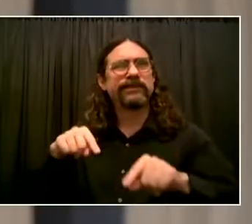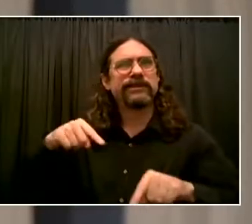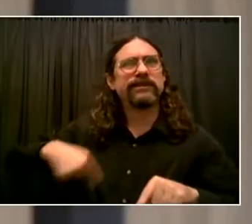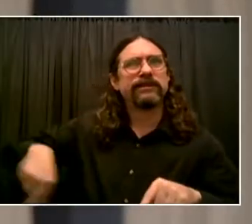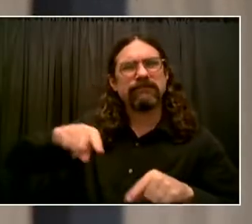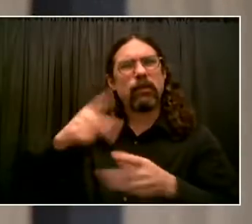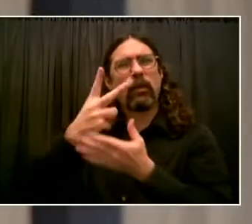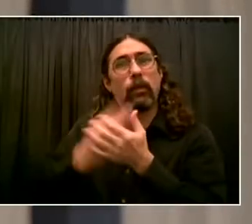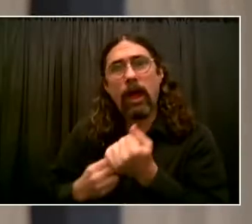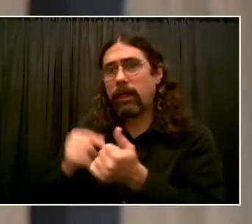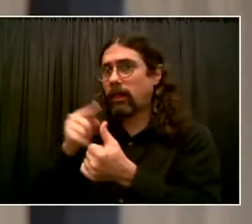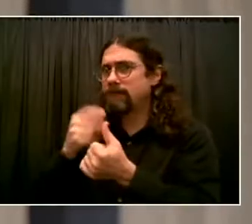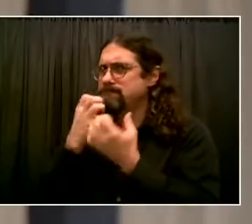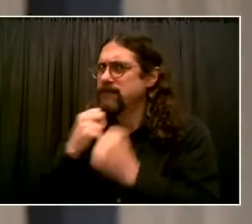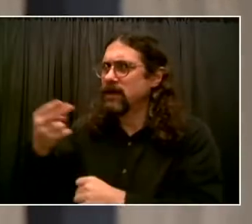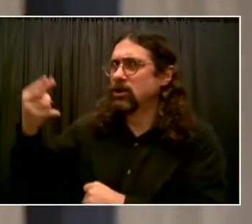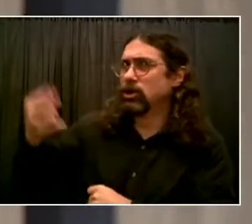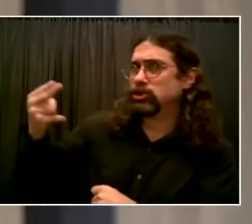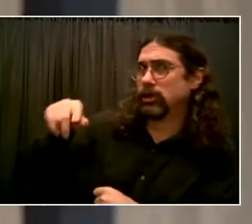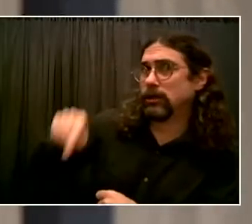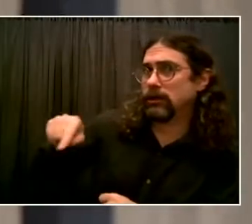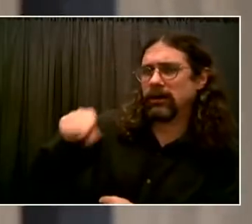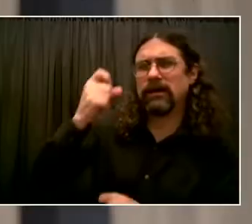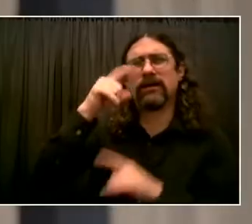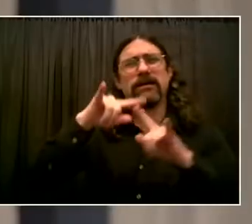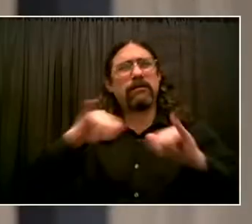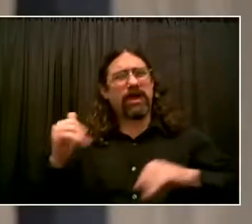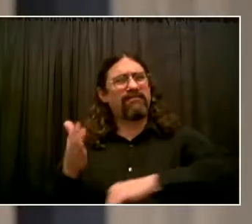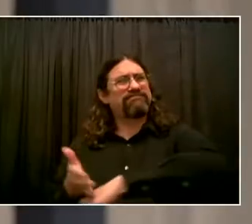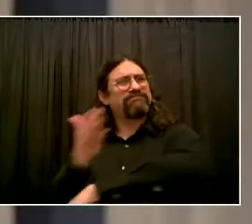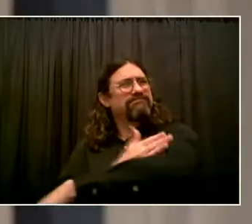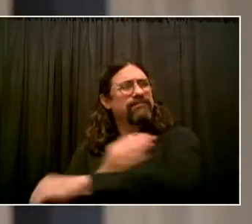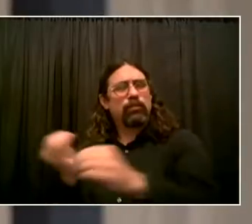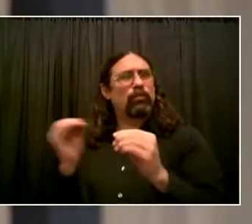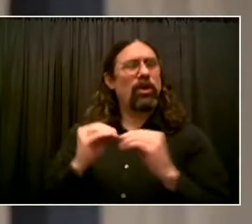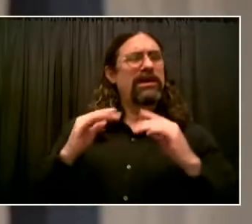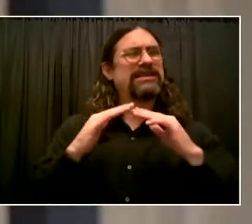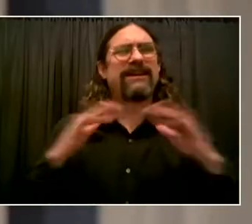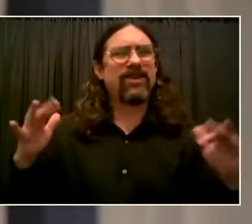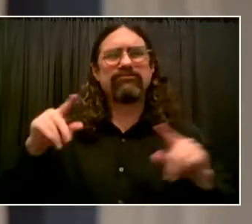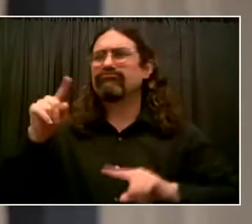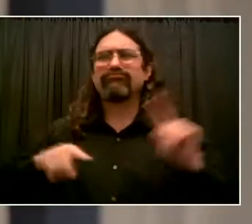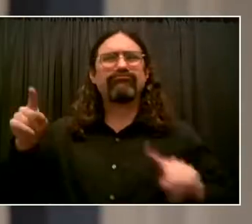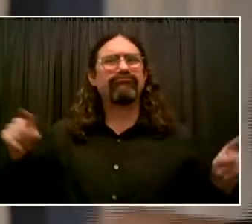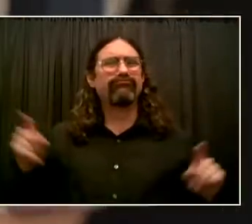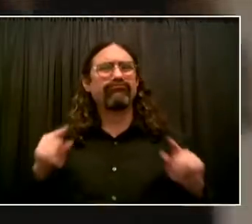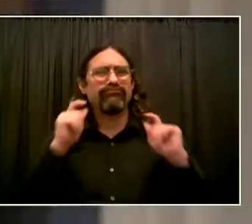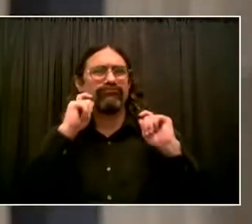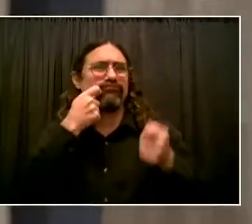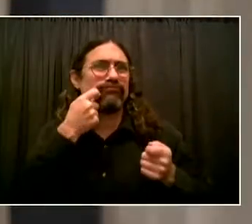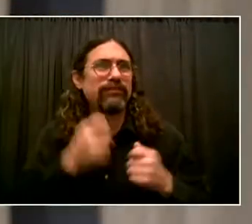FORKER MORE RESILIENT AND MORE DIVERSE